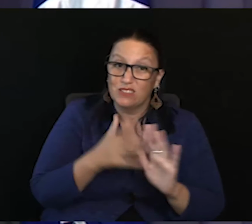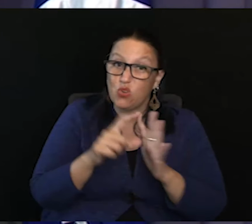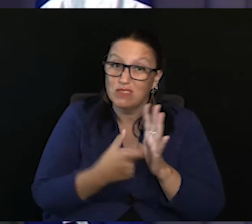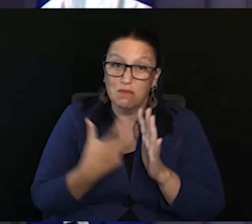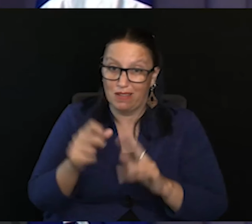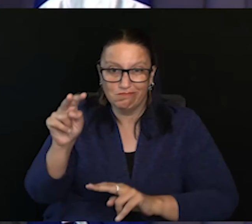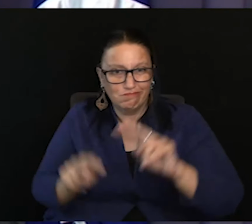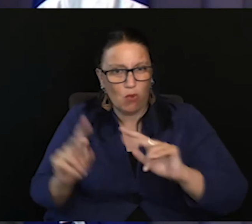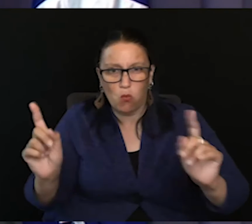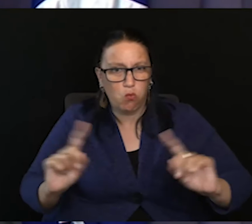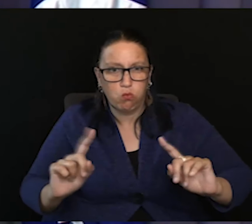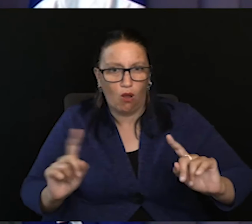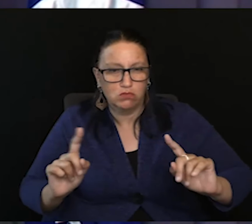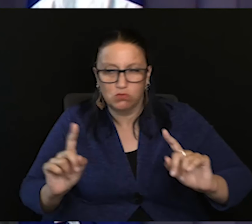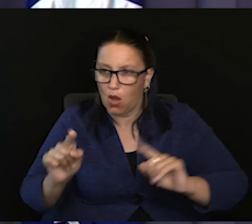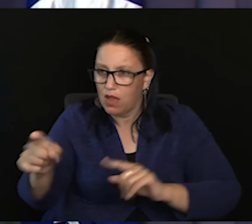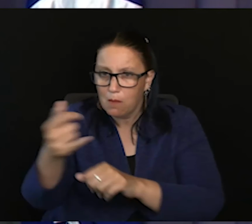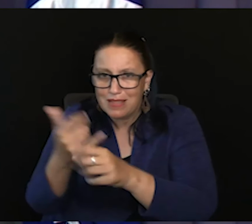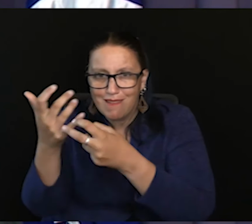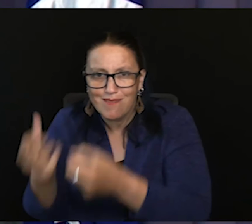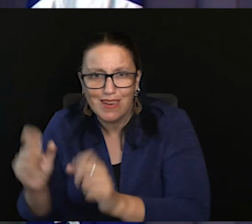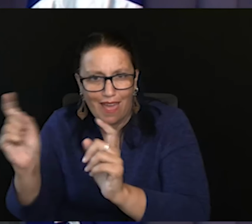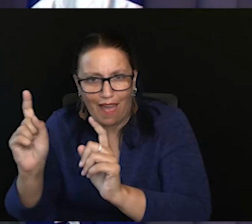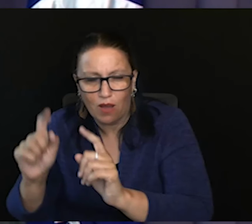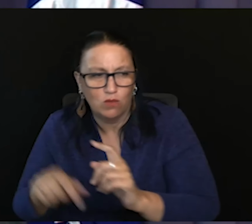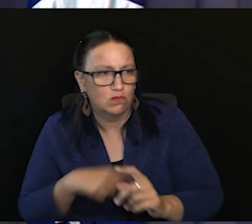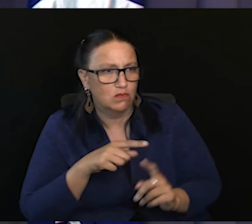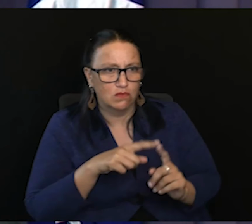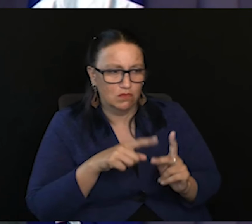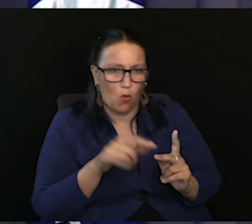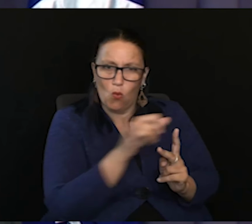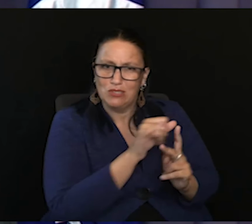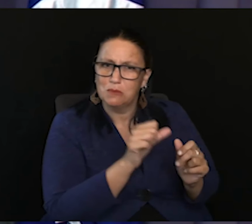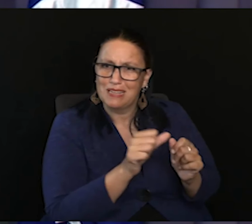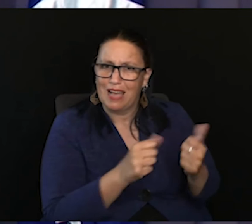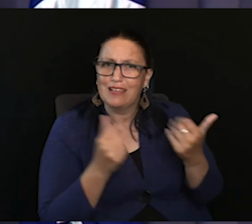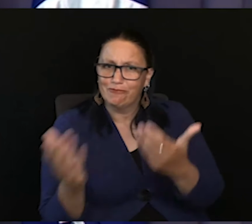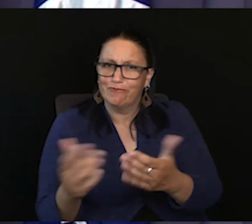good medicines coming available at the same time.